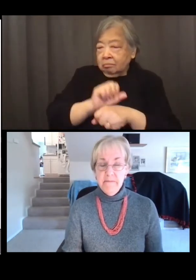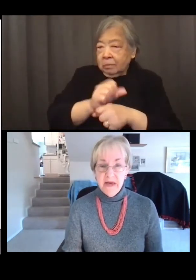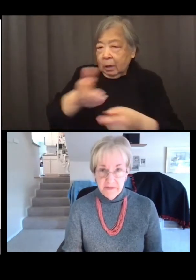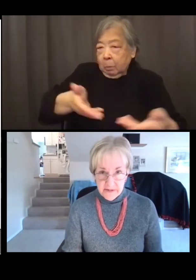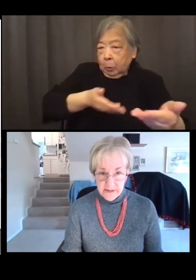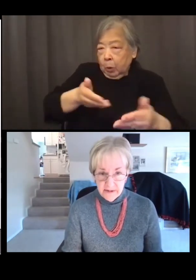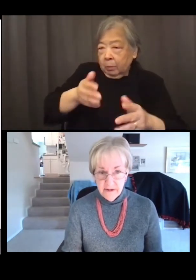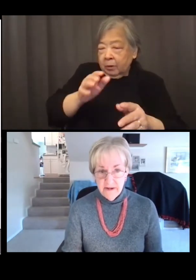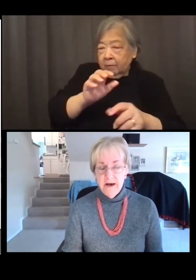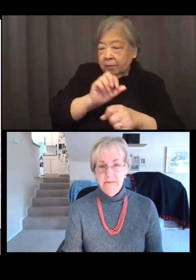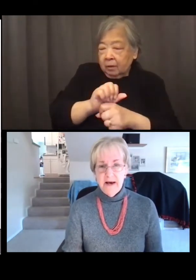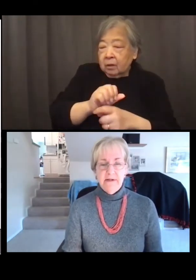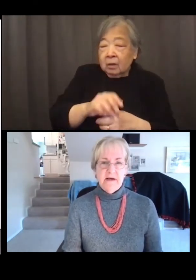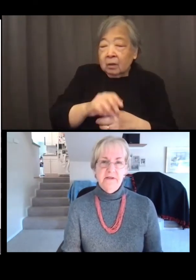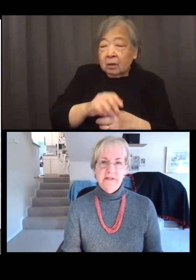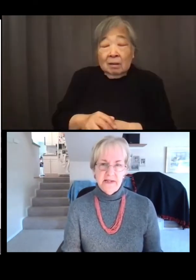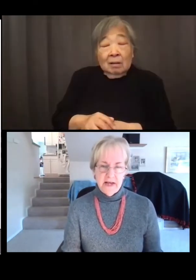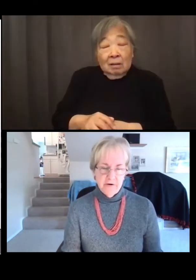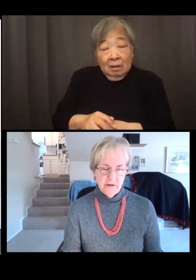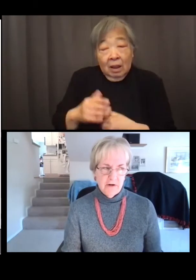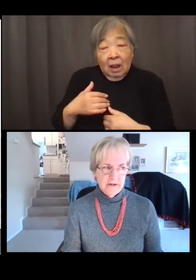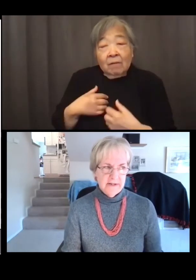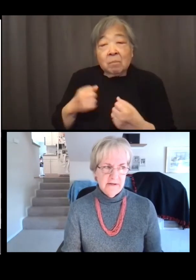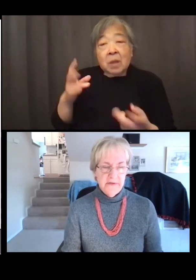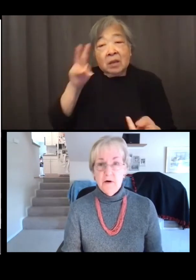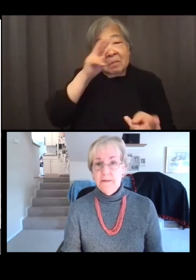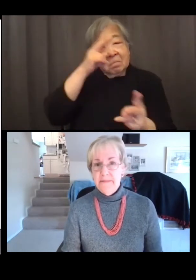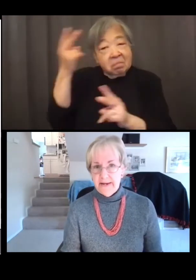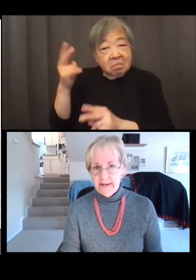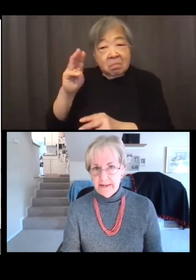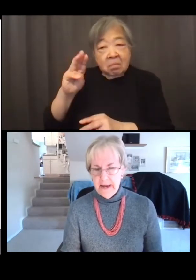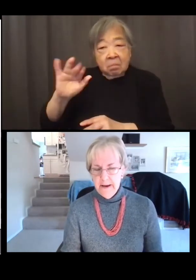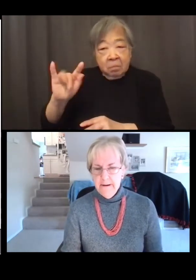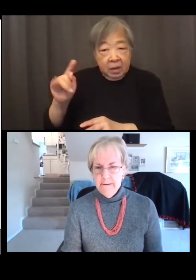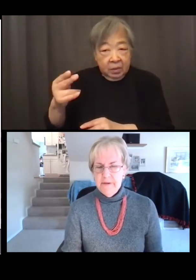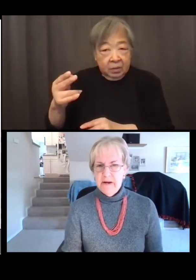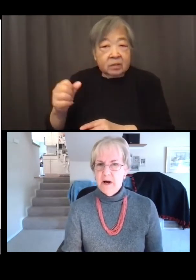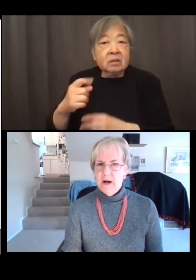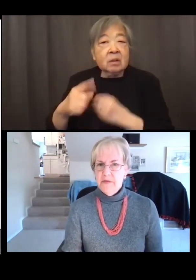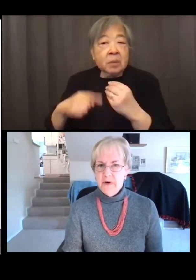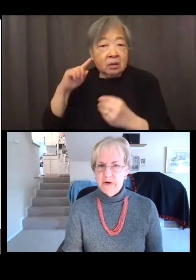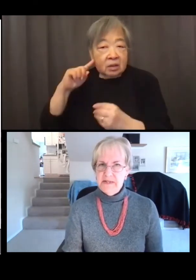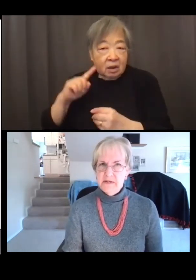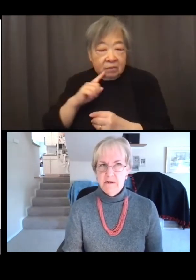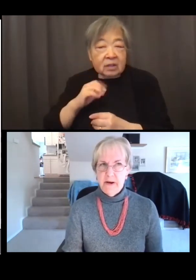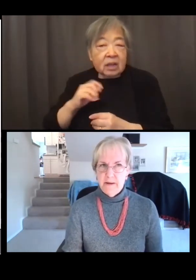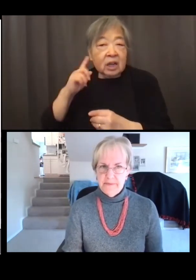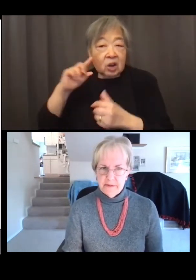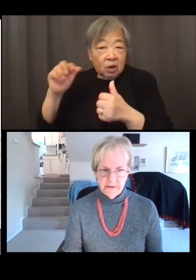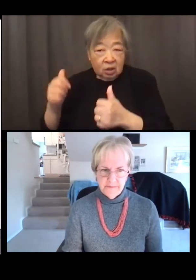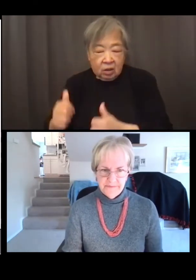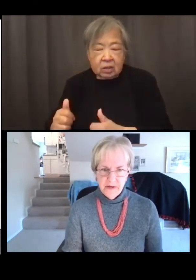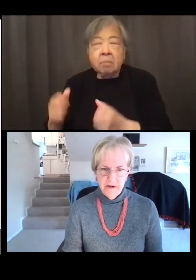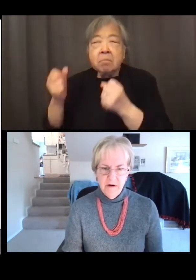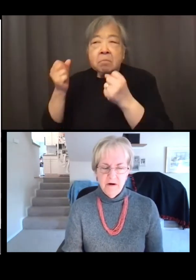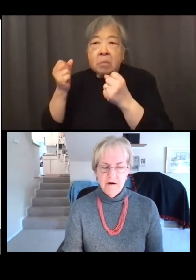are myths about deafness and hearing loss There are many But among the most popular